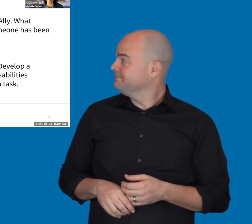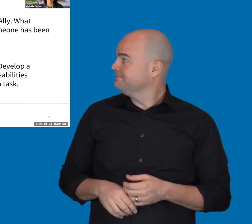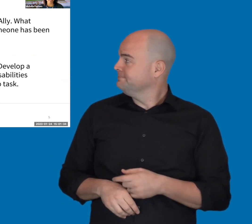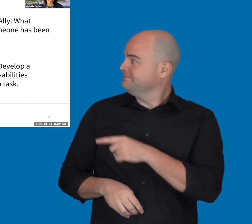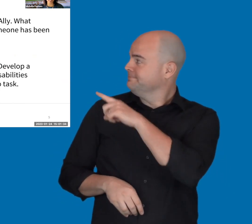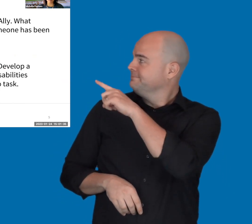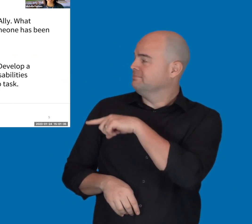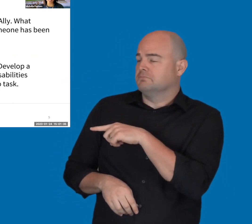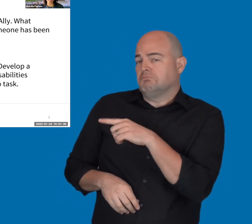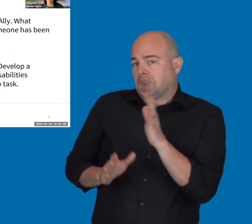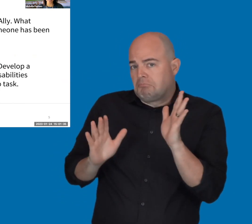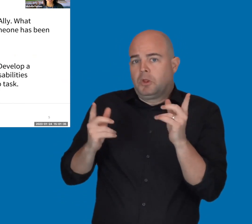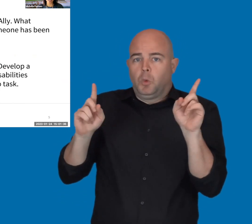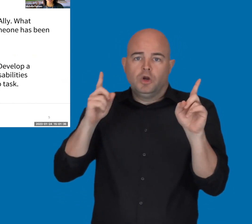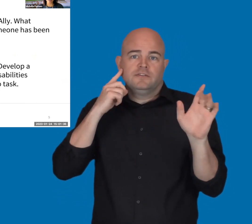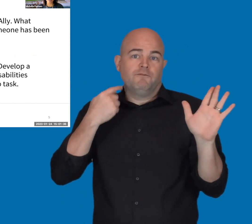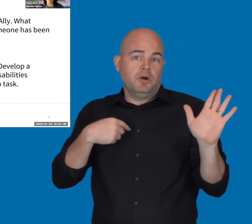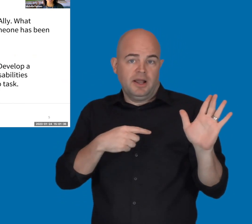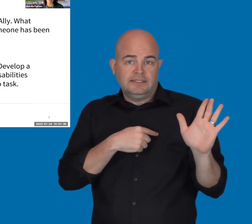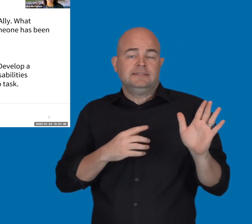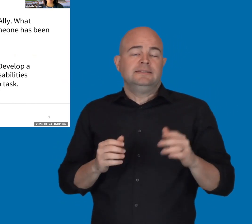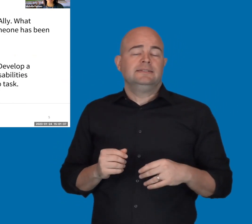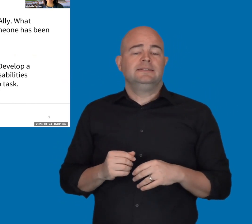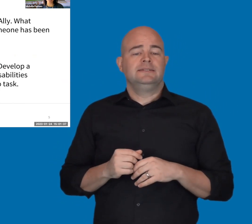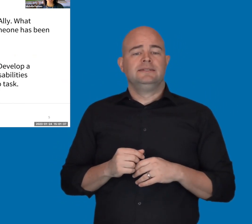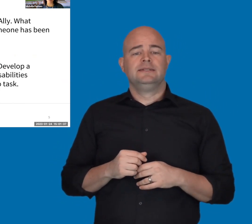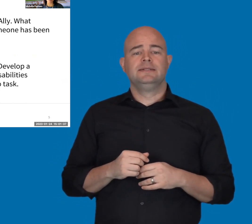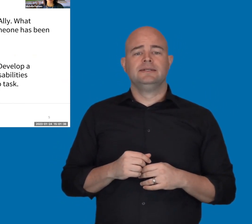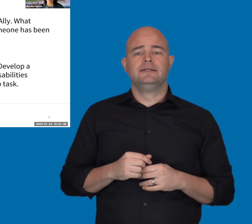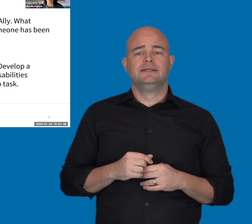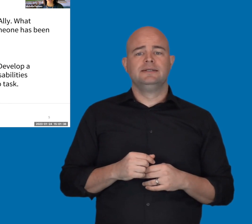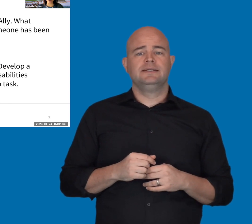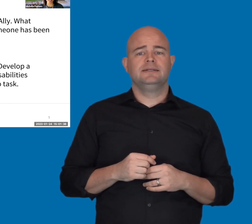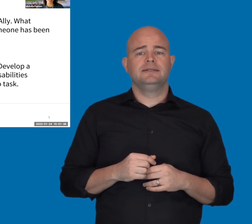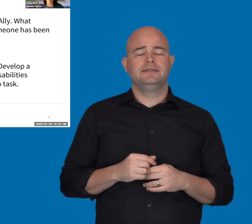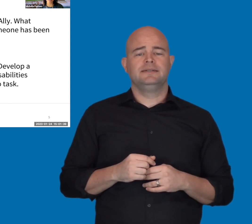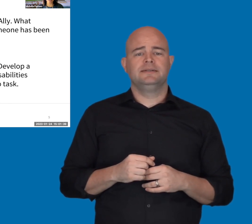so every six weeks we had a discussion board for reflection